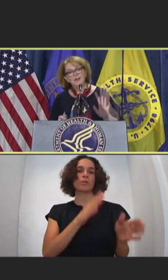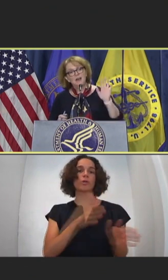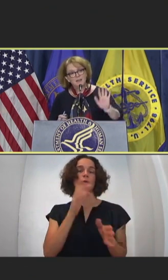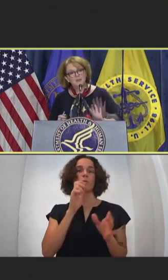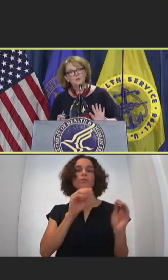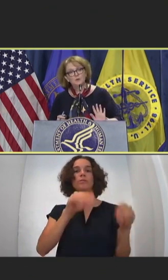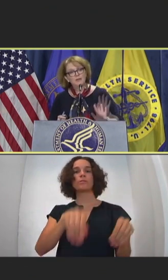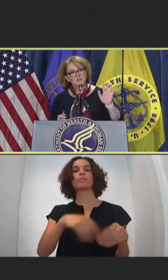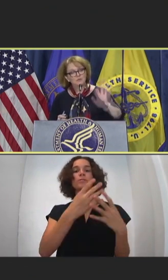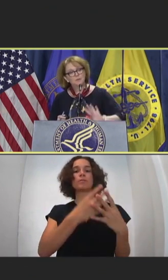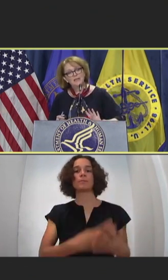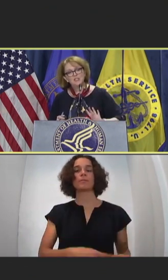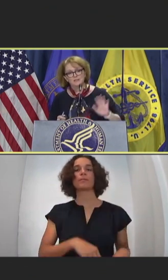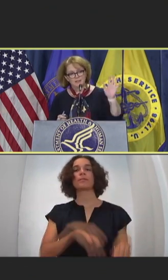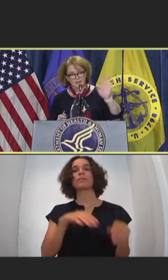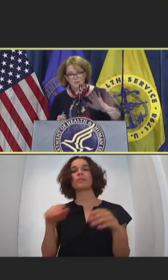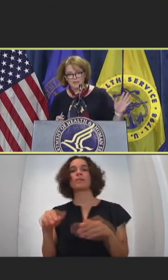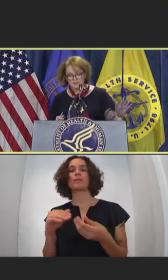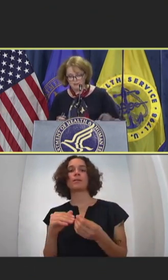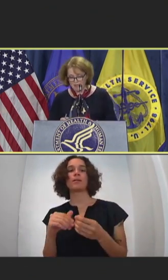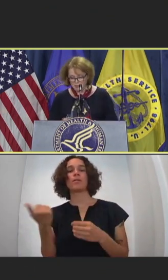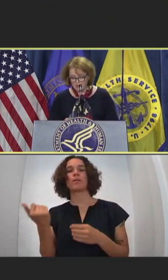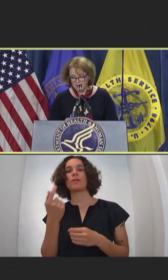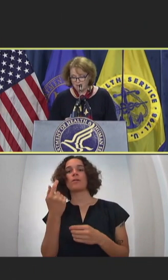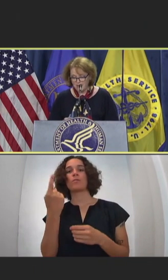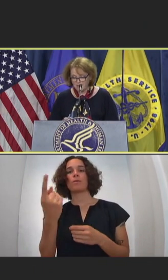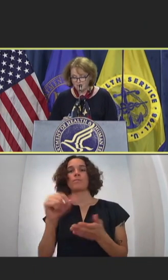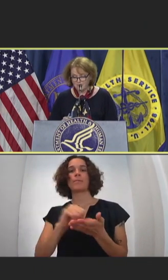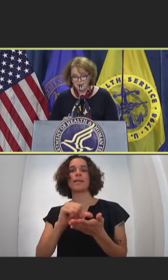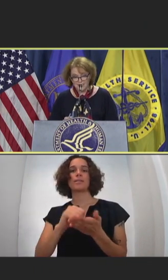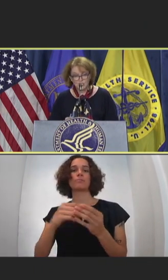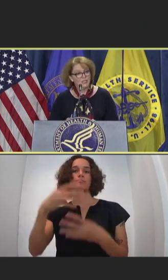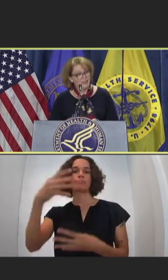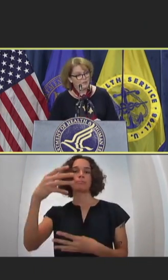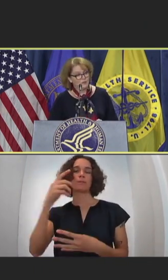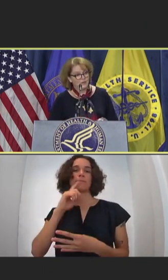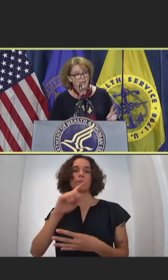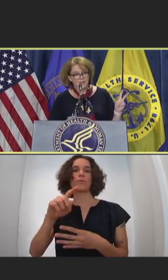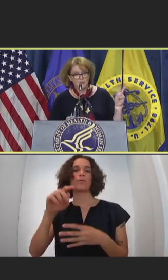another one-pager for patients that explains the value of vaccination and screening as two